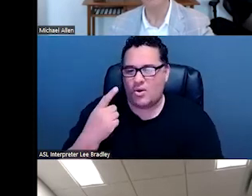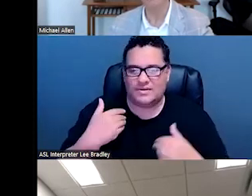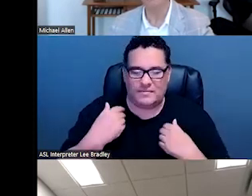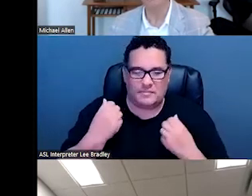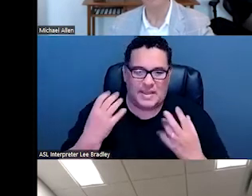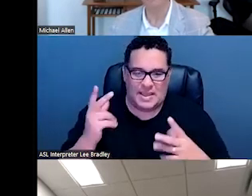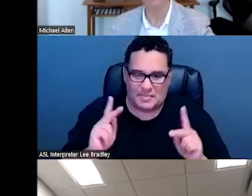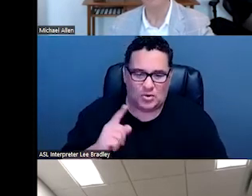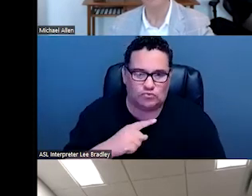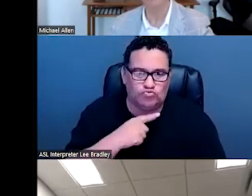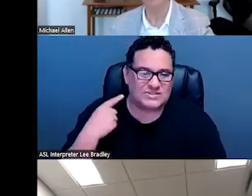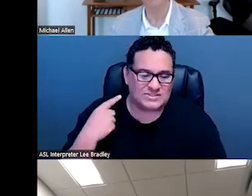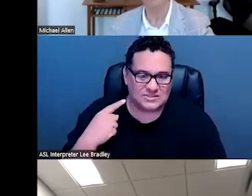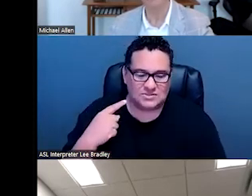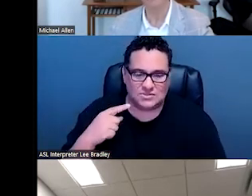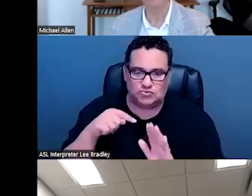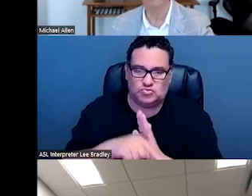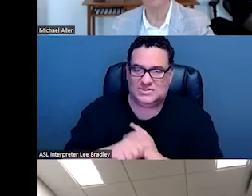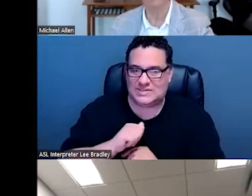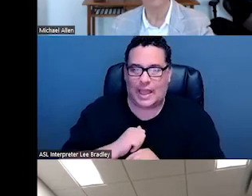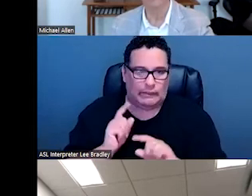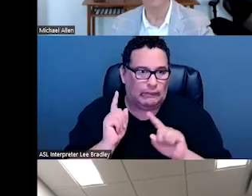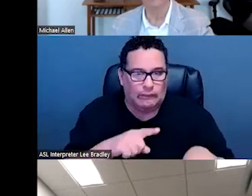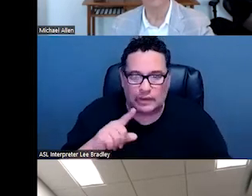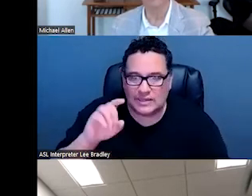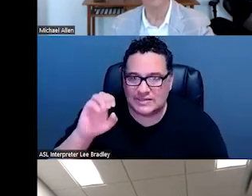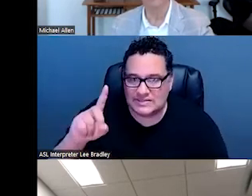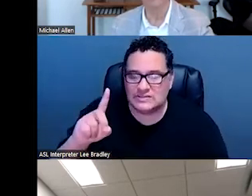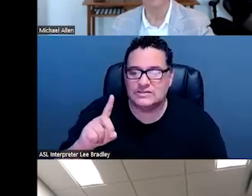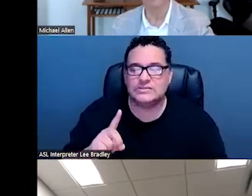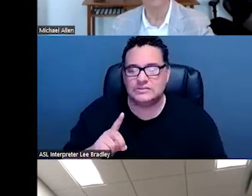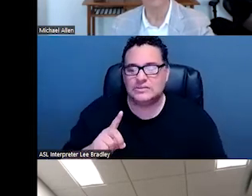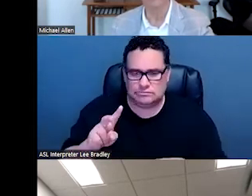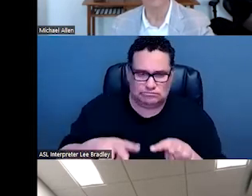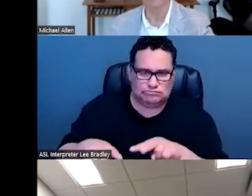GOING TO EMERGENCY DEPARTMENTS. AND THAT ABILITY TO MAKE SURE THAT THERE IS FOLLOW UP